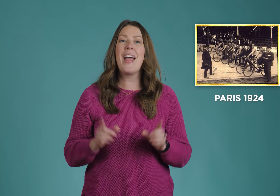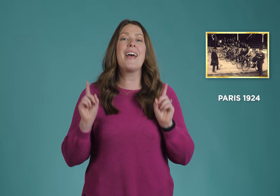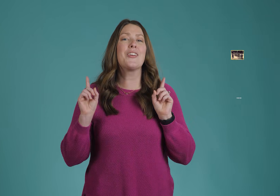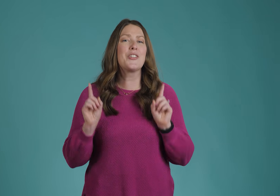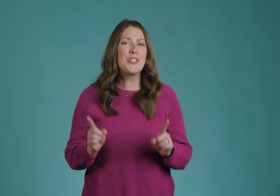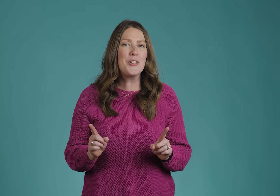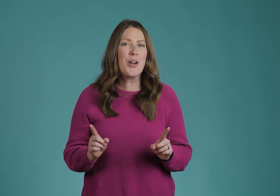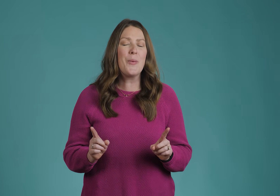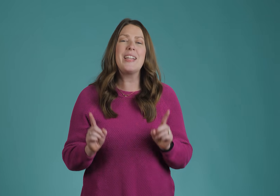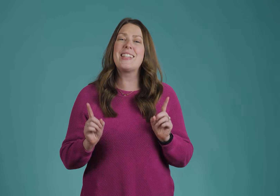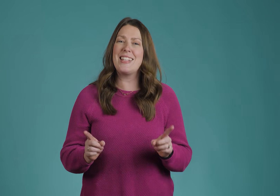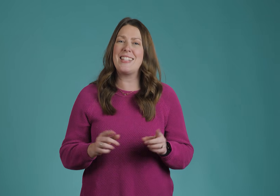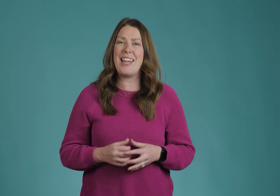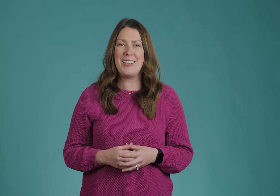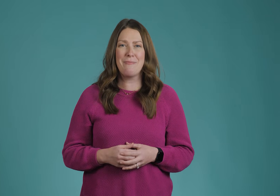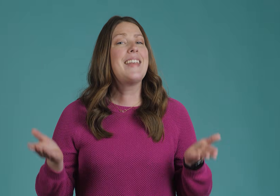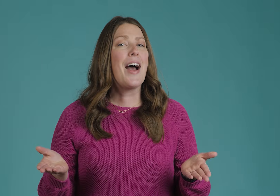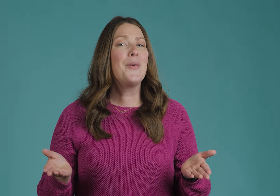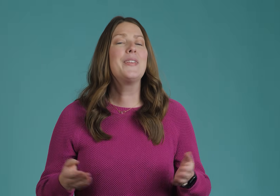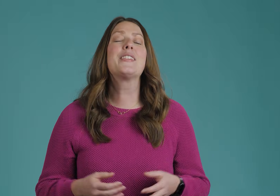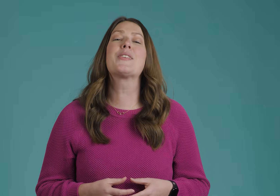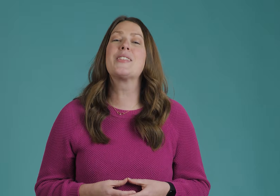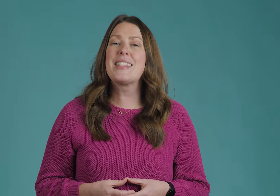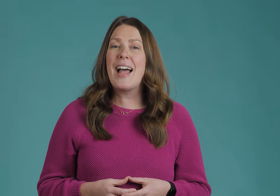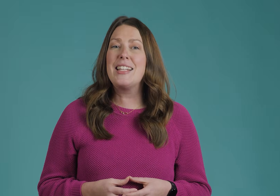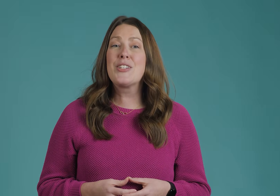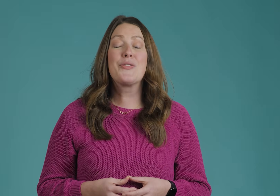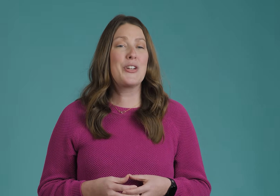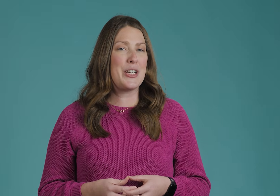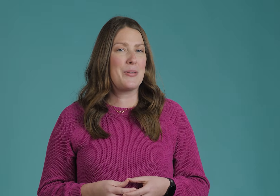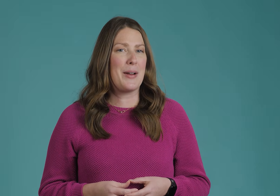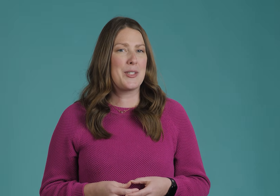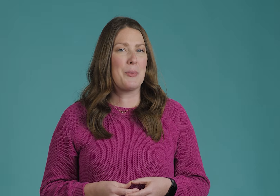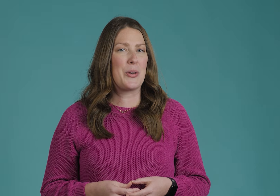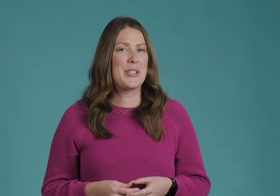And they're still going to this day. Now let's learn signs for year round sports